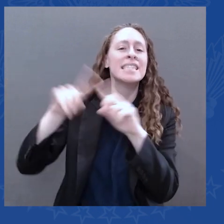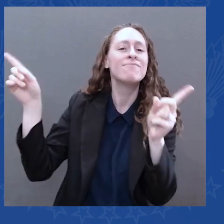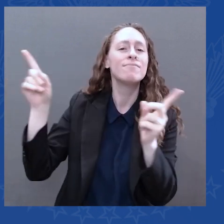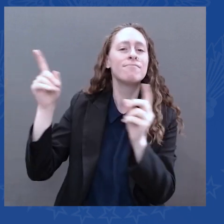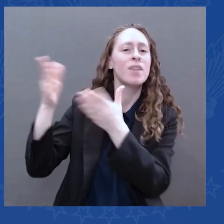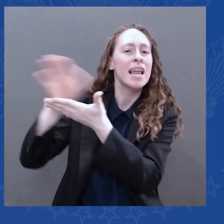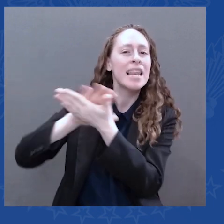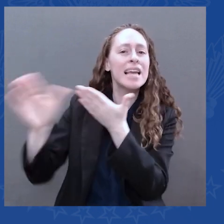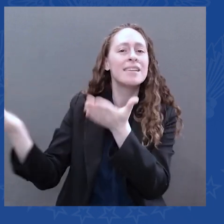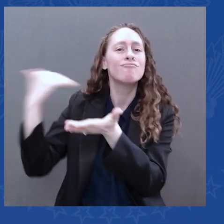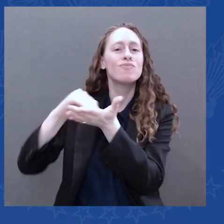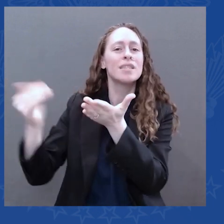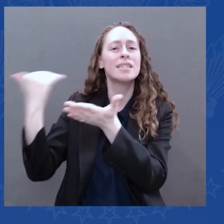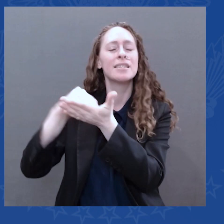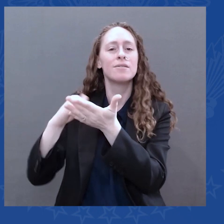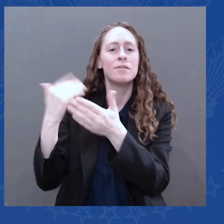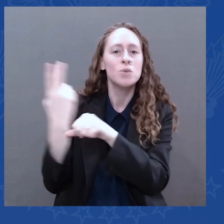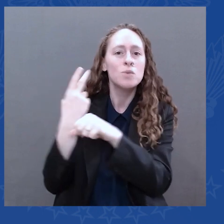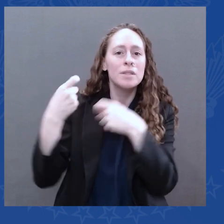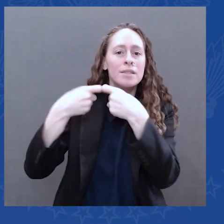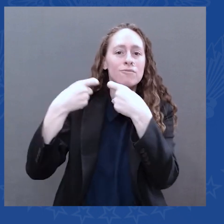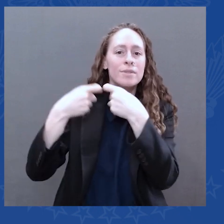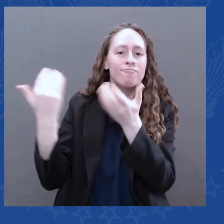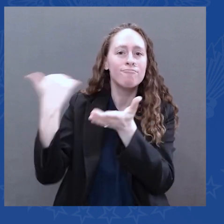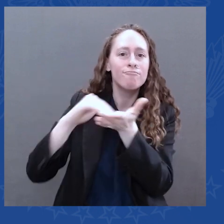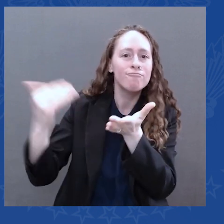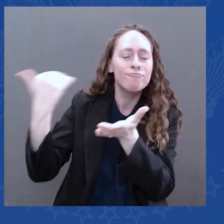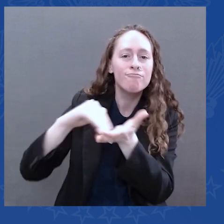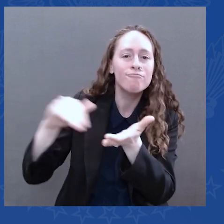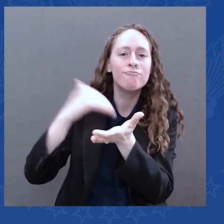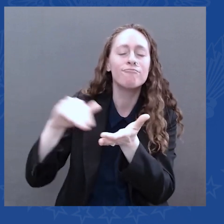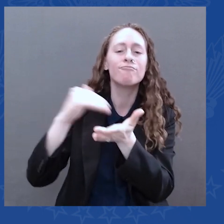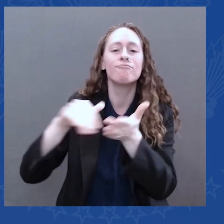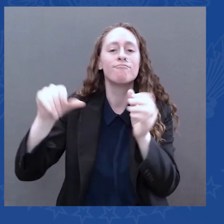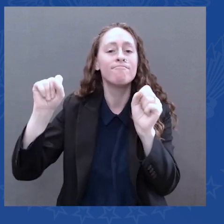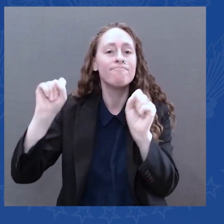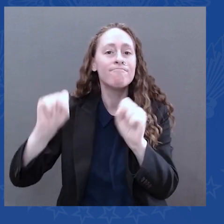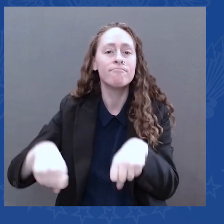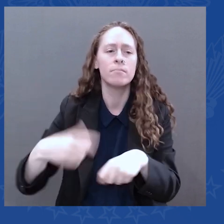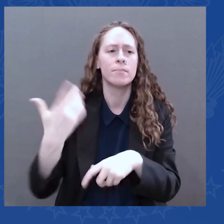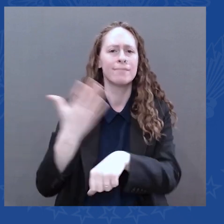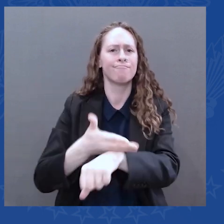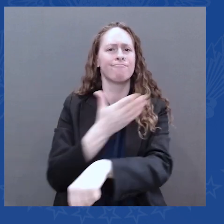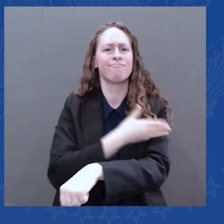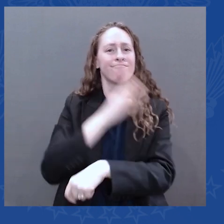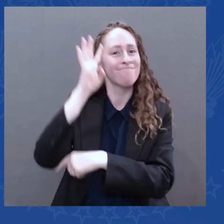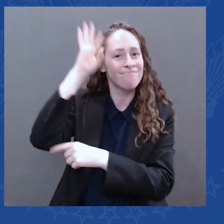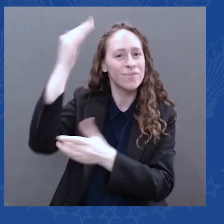of energy-efficient technologies and equipment, like smart thermostats, the work -- that work to --